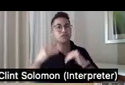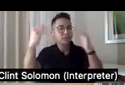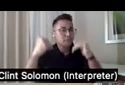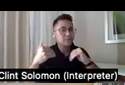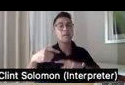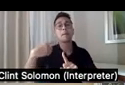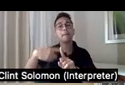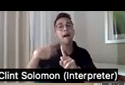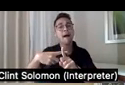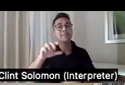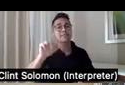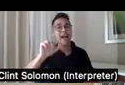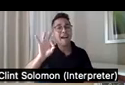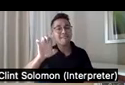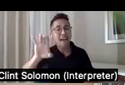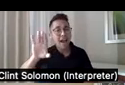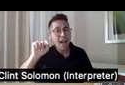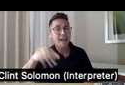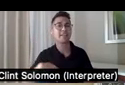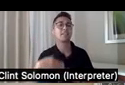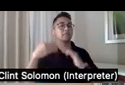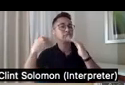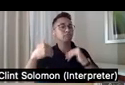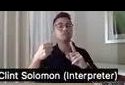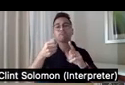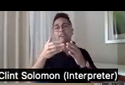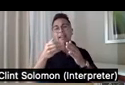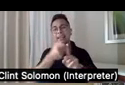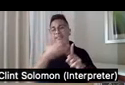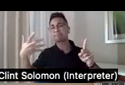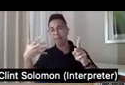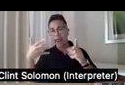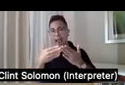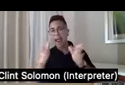we are expanding communication skills so sometimes we think of communication and